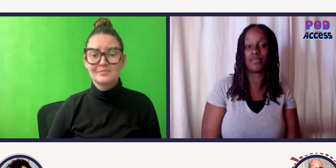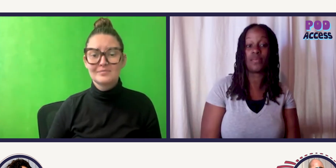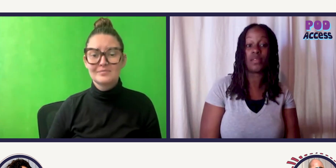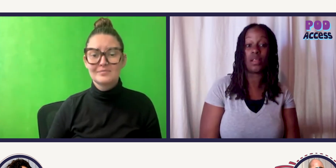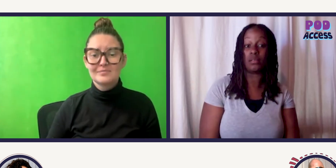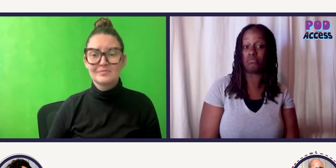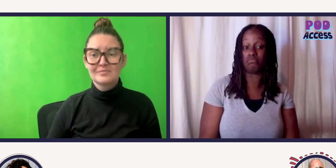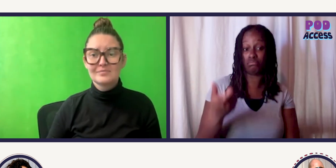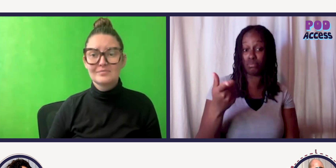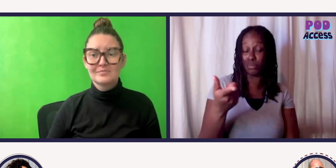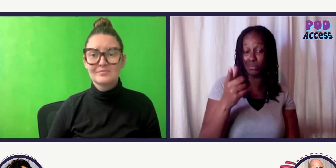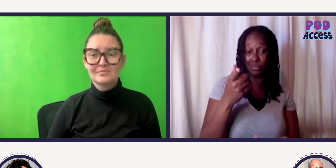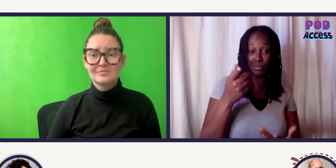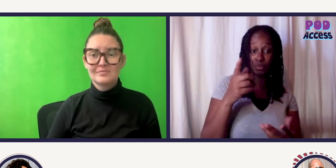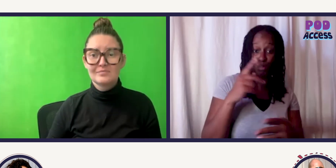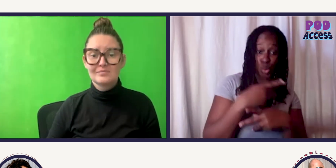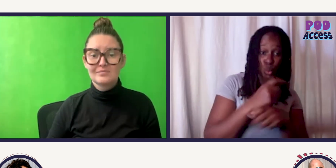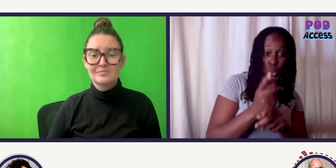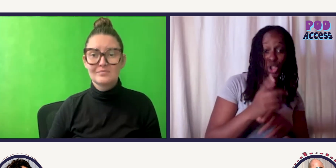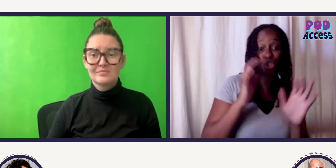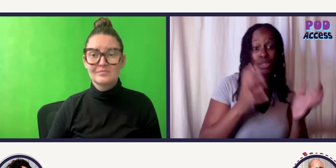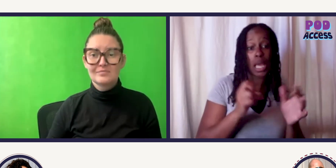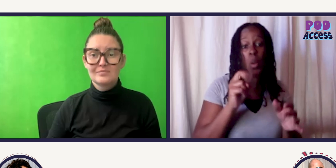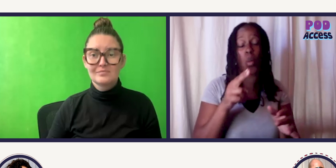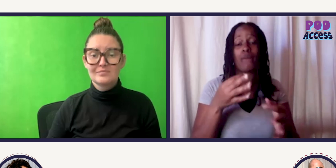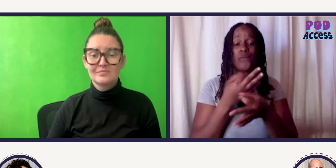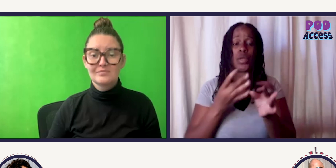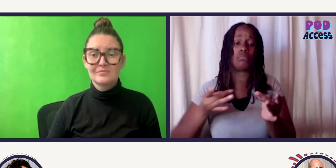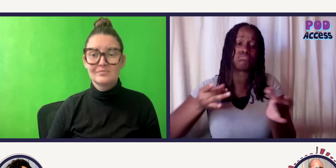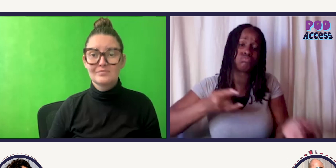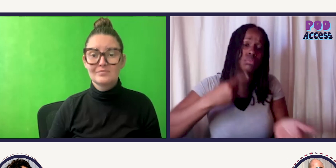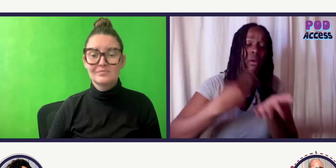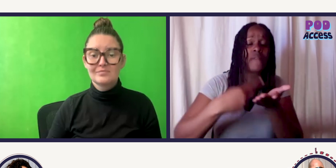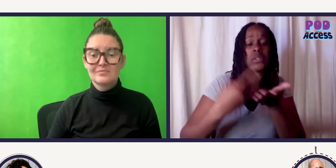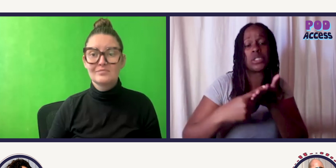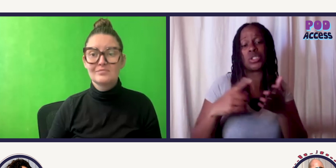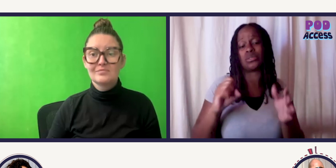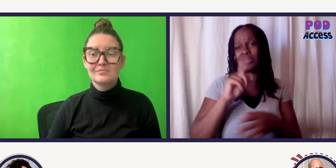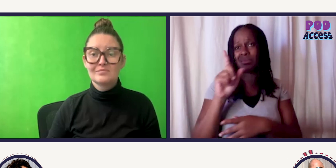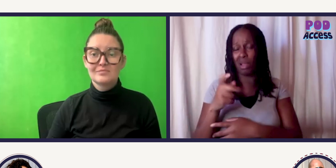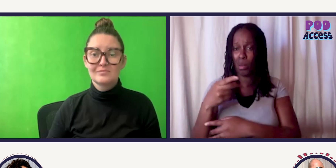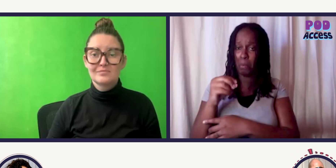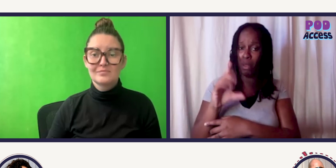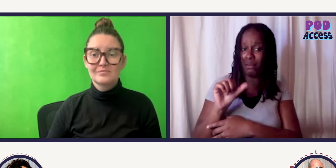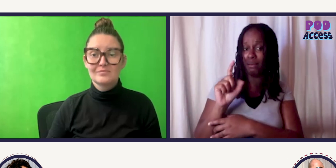Whether you’re producing a chat or a free-flowing conversation style podcast, a narrative style where a narrator moves the story along,